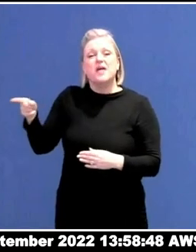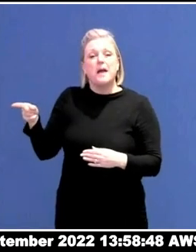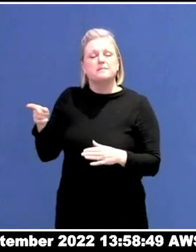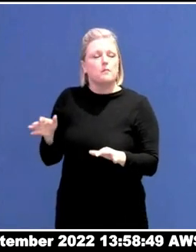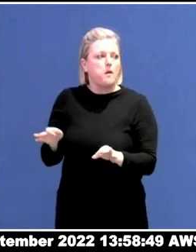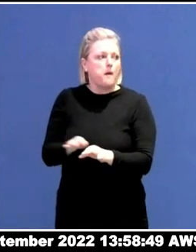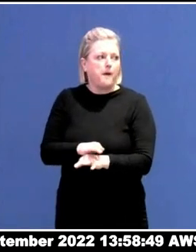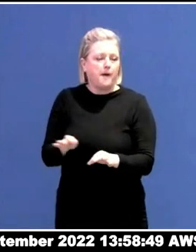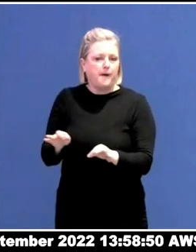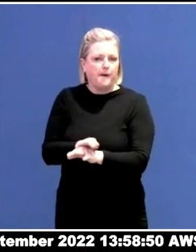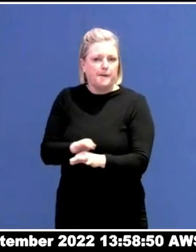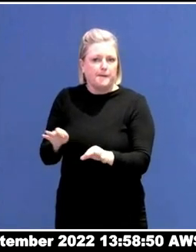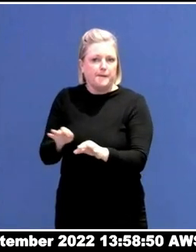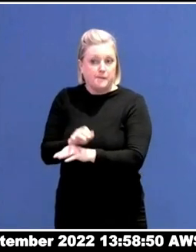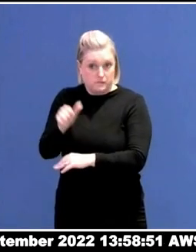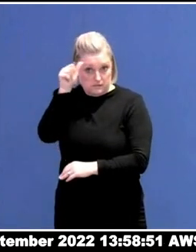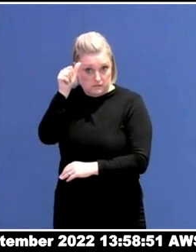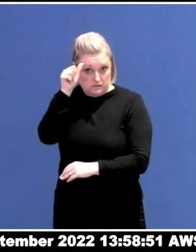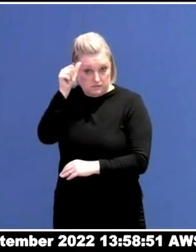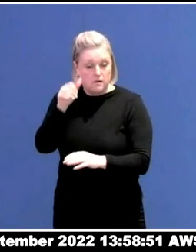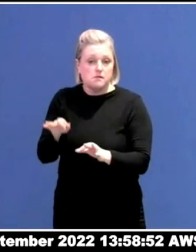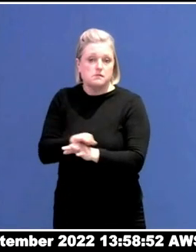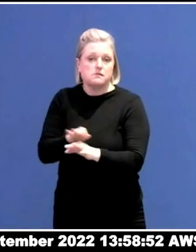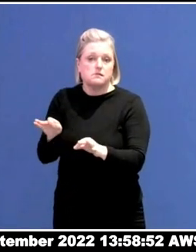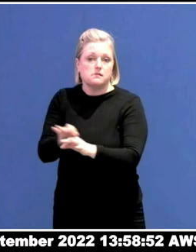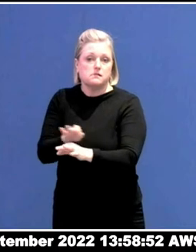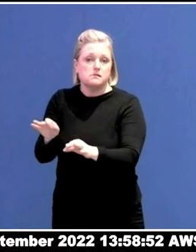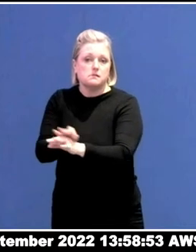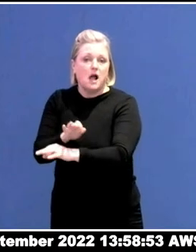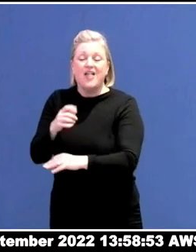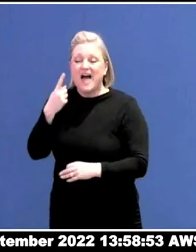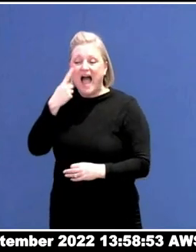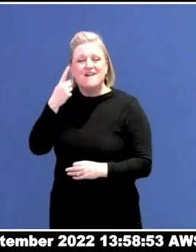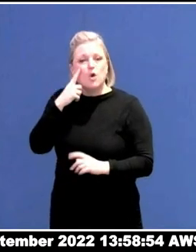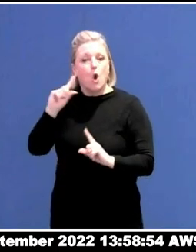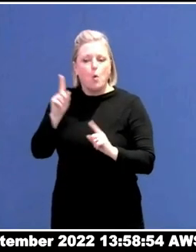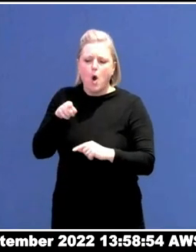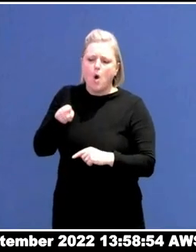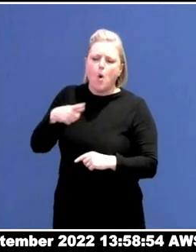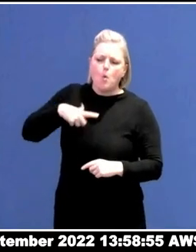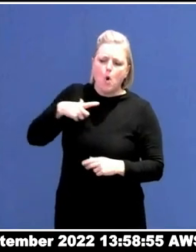There are coroners who will only look at the immediate cause of death of an individual.